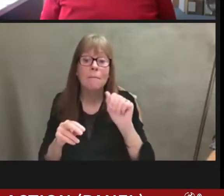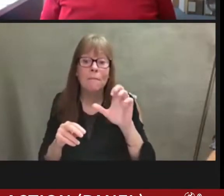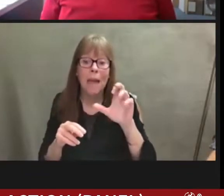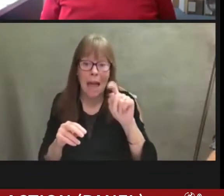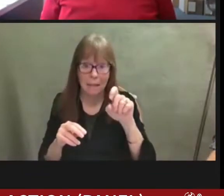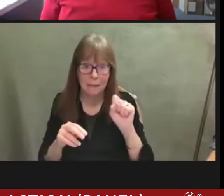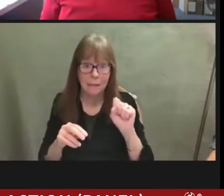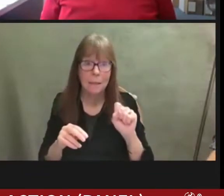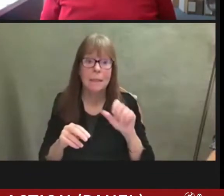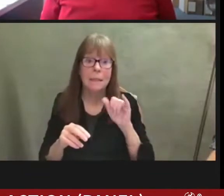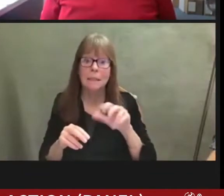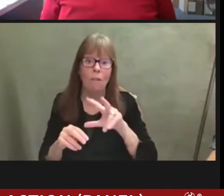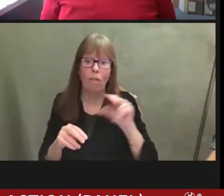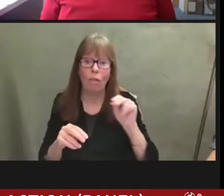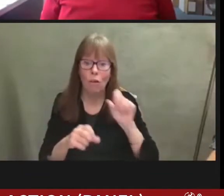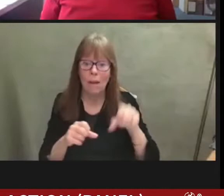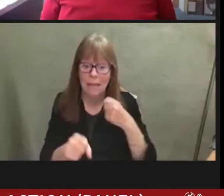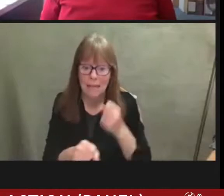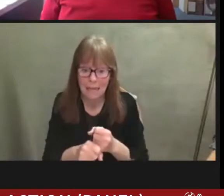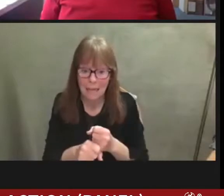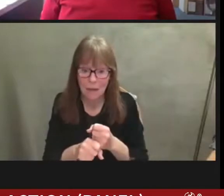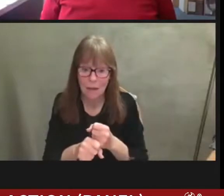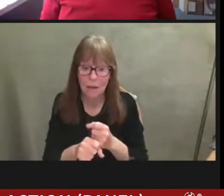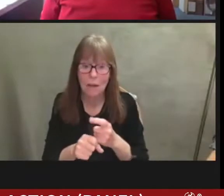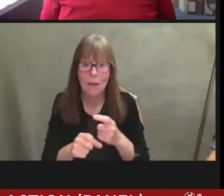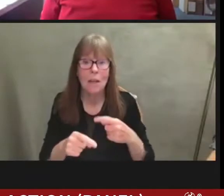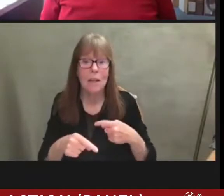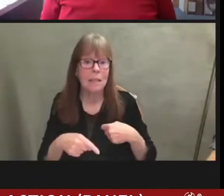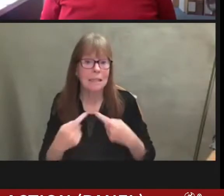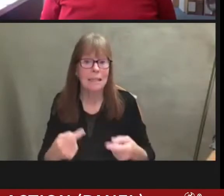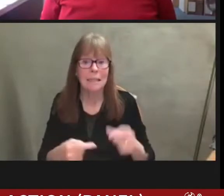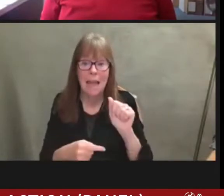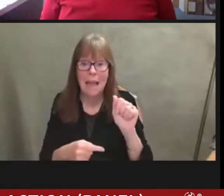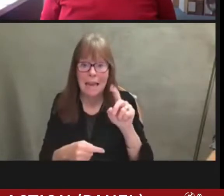since the ADA. I'm really a product of the ADA.